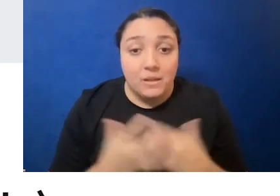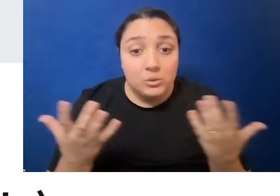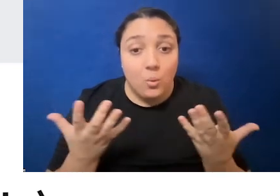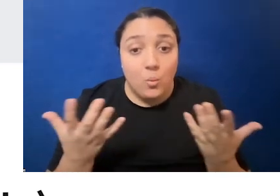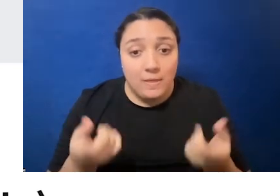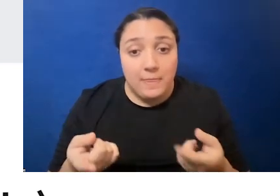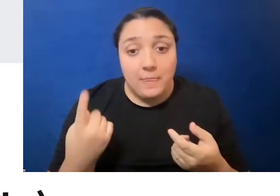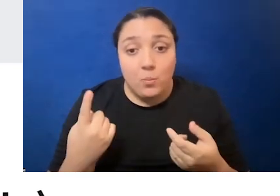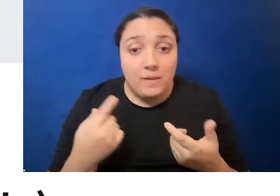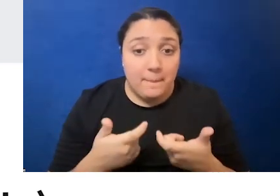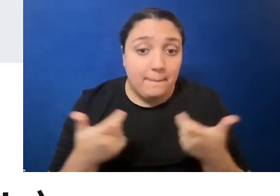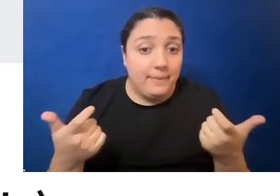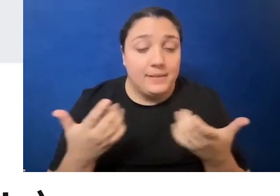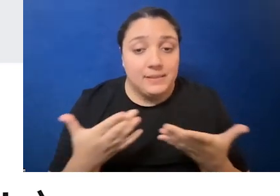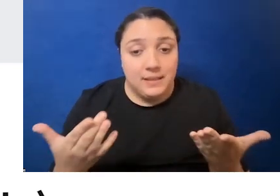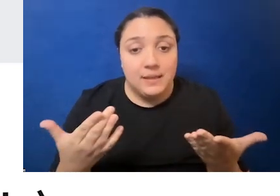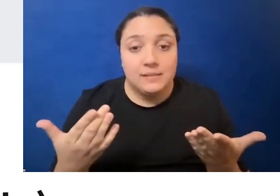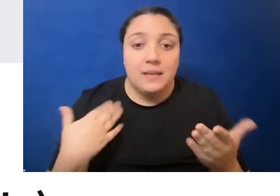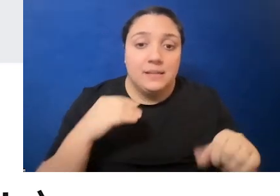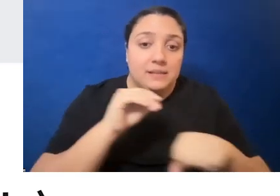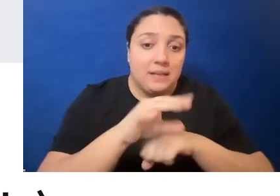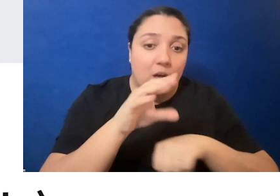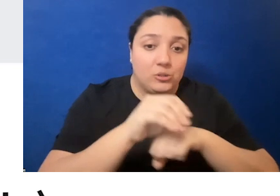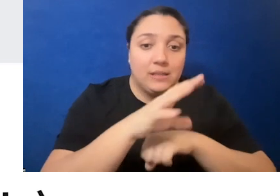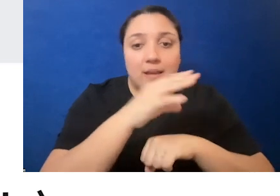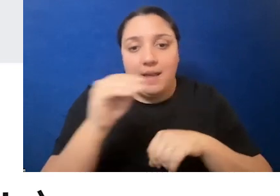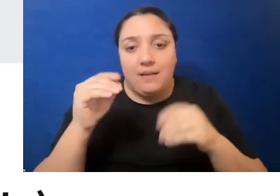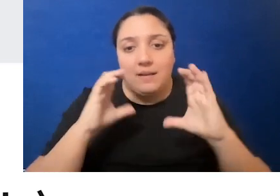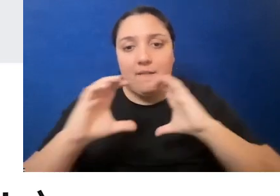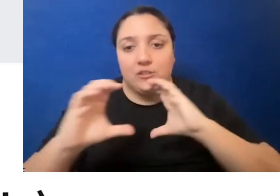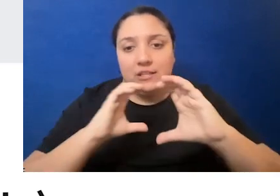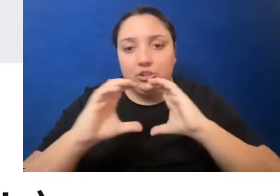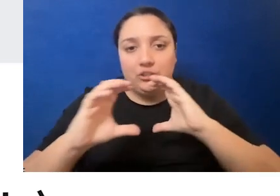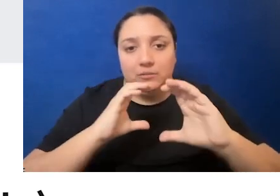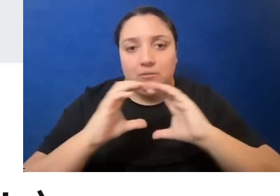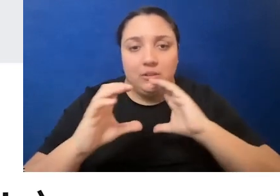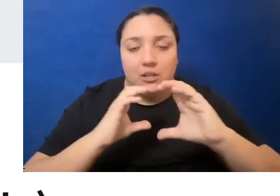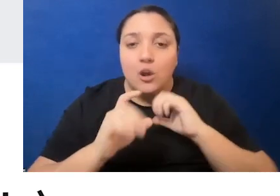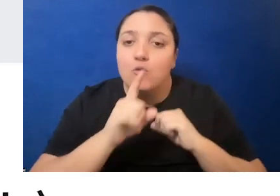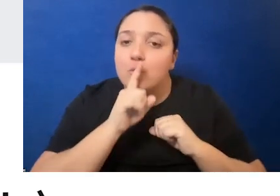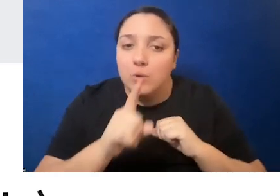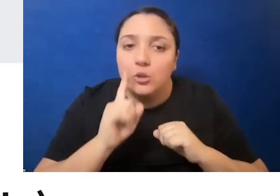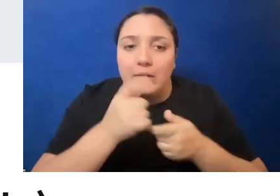AND I GO INTO OTHER SCHOOLS AS WELL. ONE OF THE BIGGEST THINGS IS